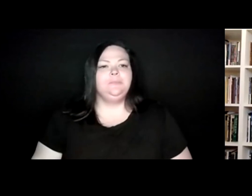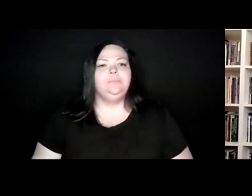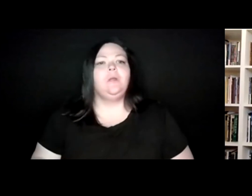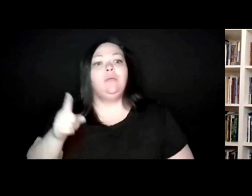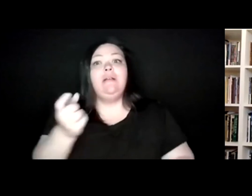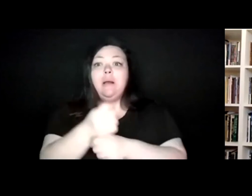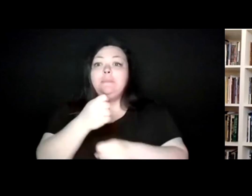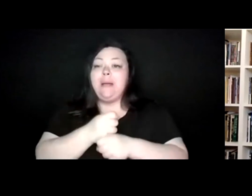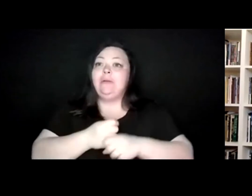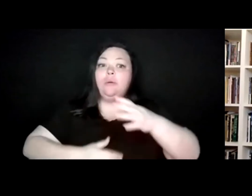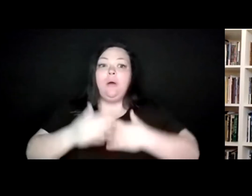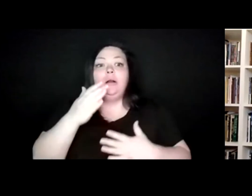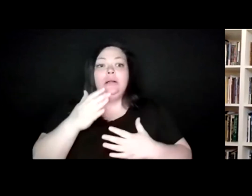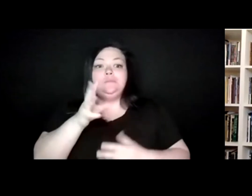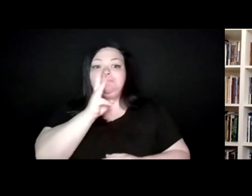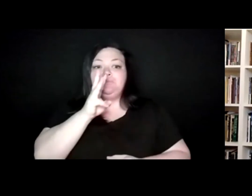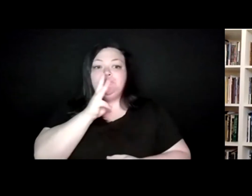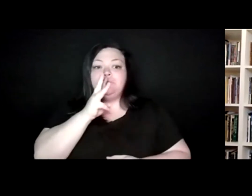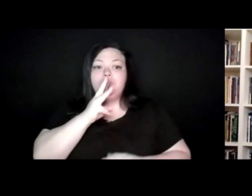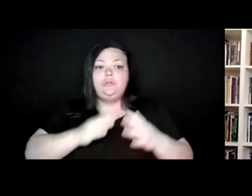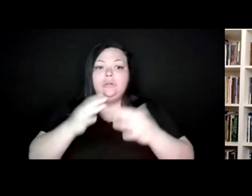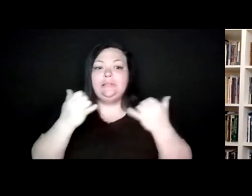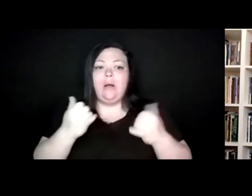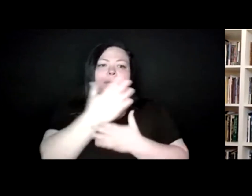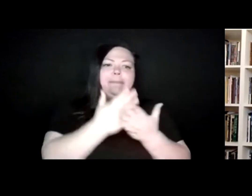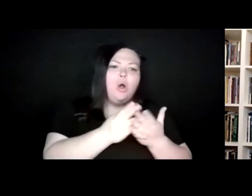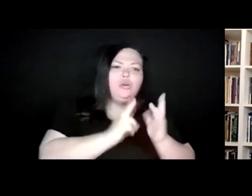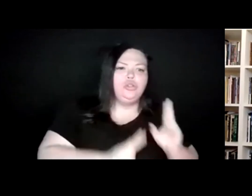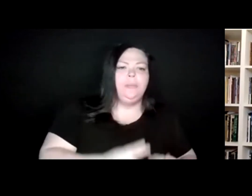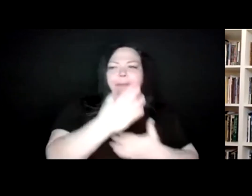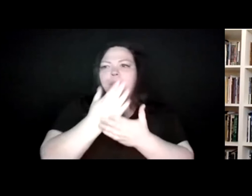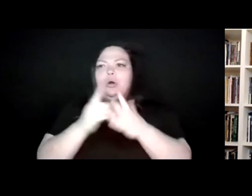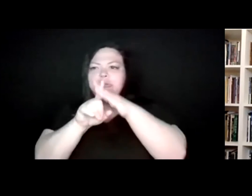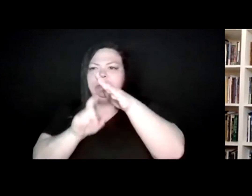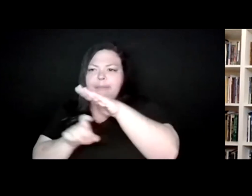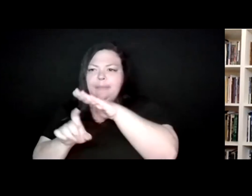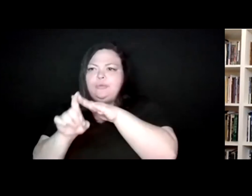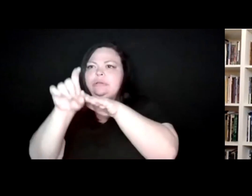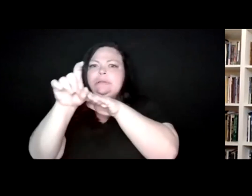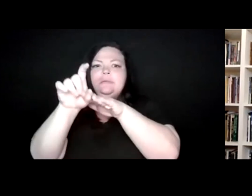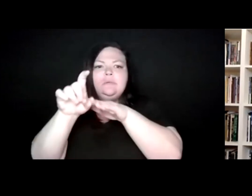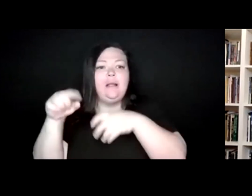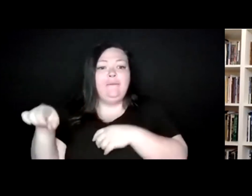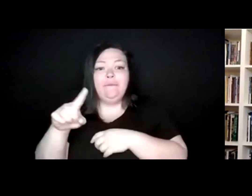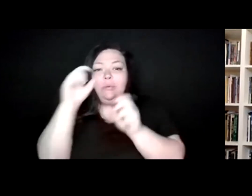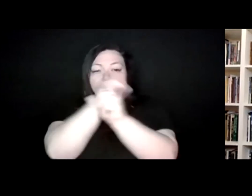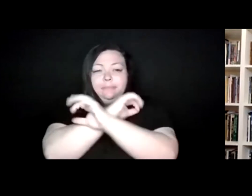part// humanoid, part / Submarine./ Has anyone ever // imagined sending fish / to the moon /